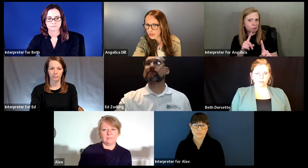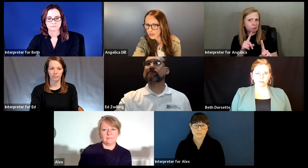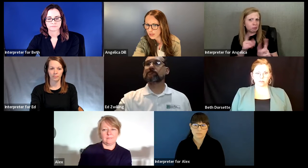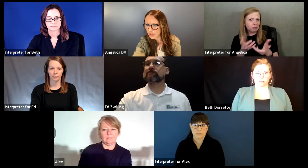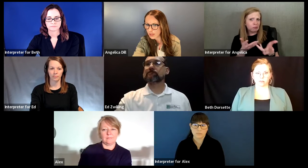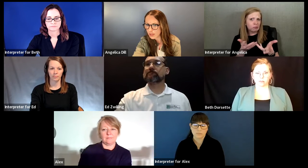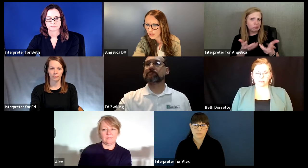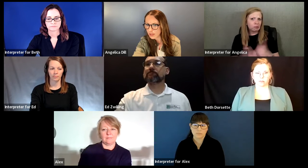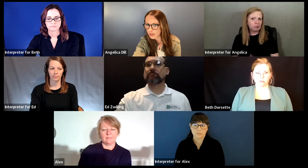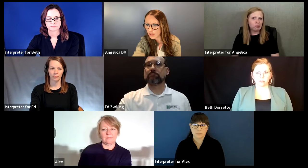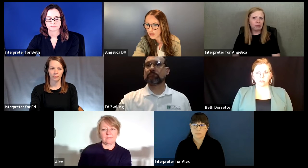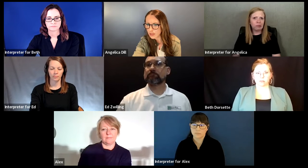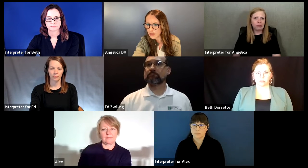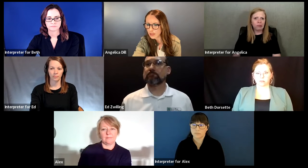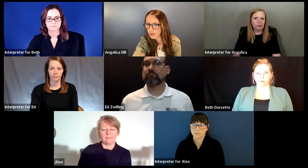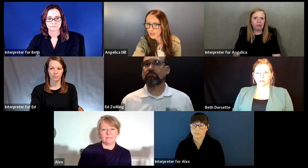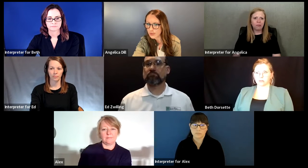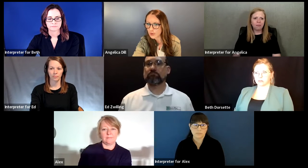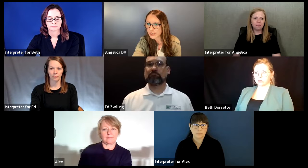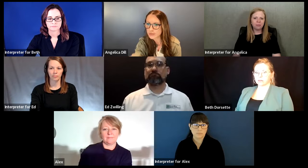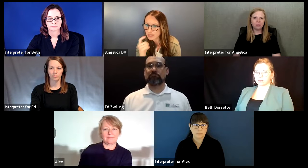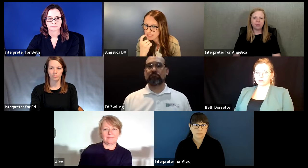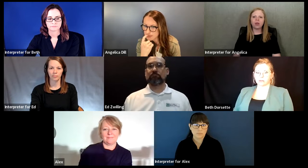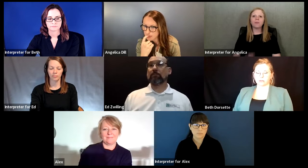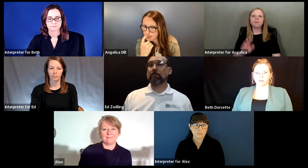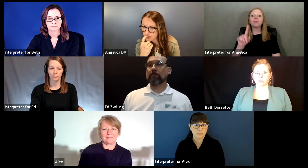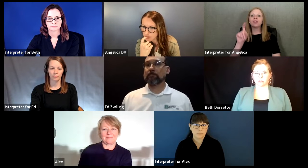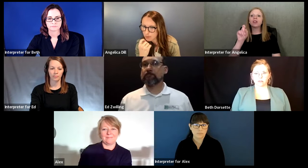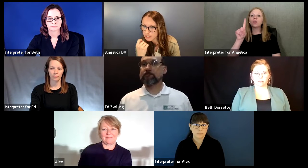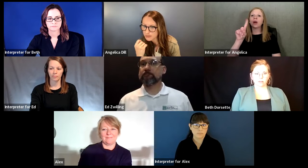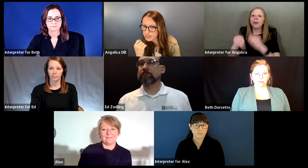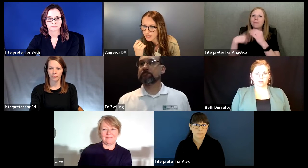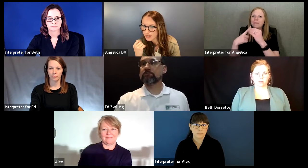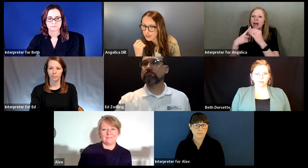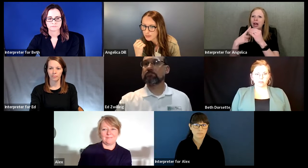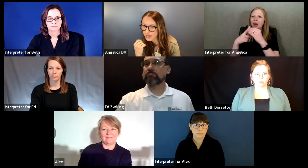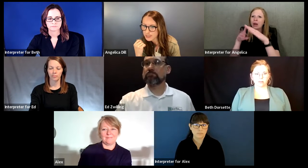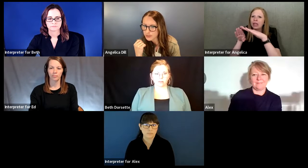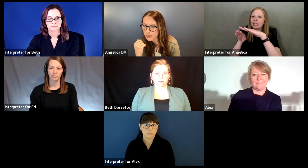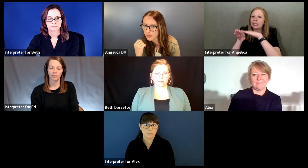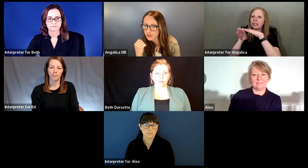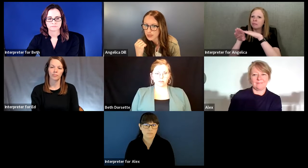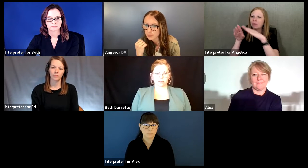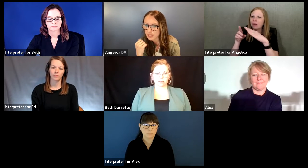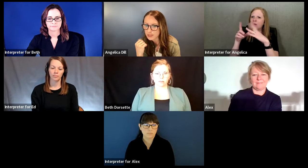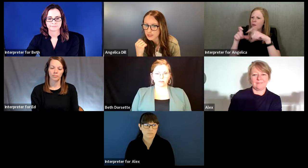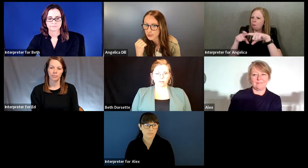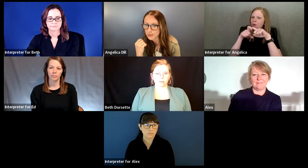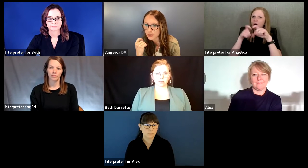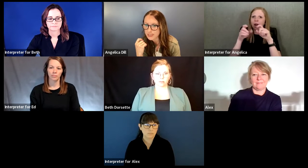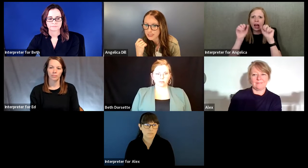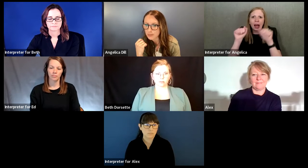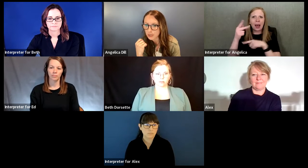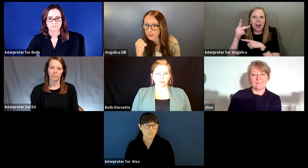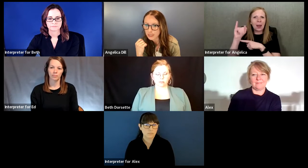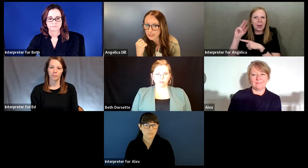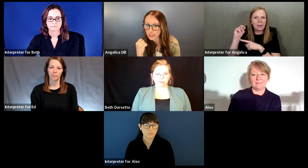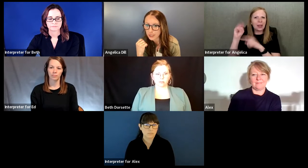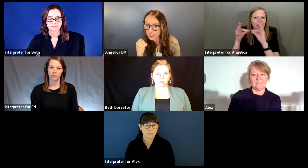there's any way they can pin the interpreter to see if they can see bigger and clearer.